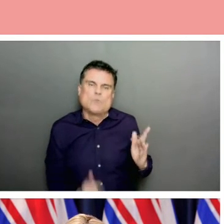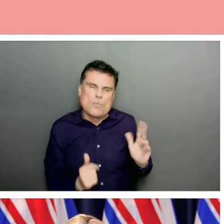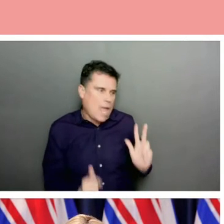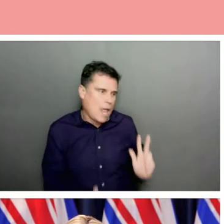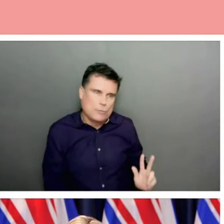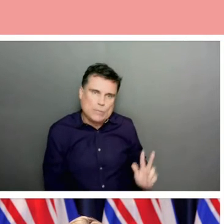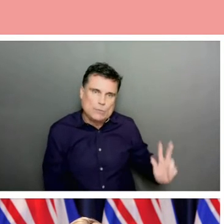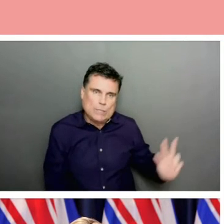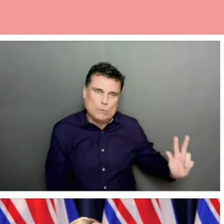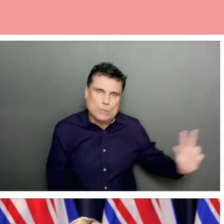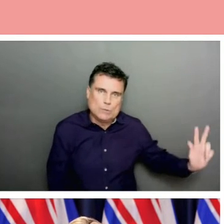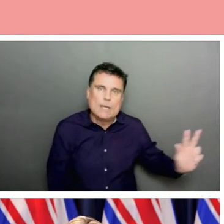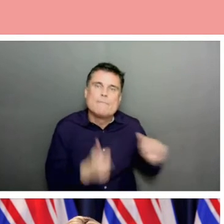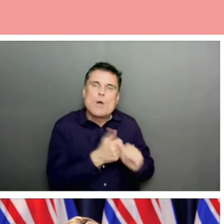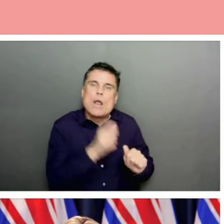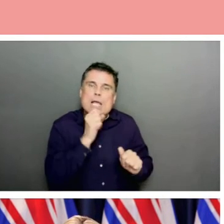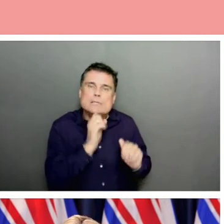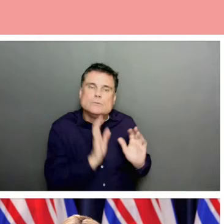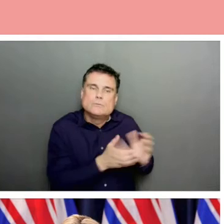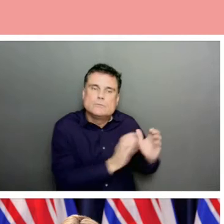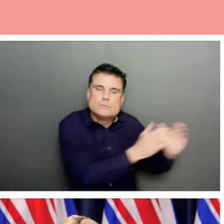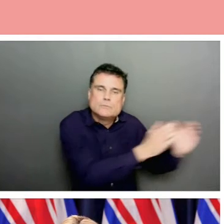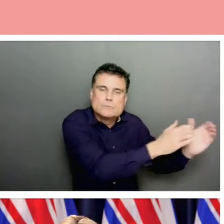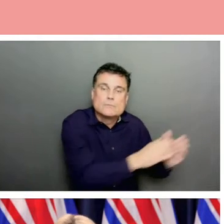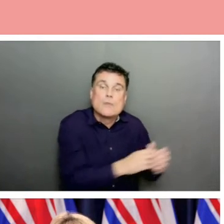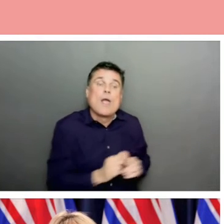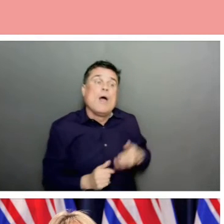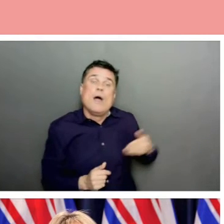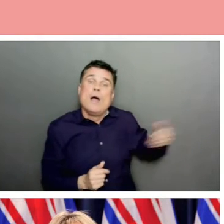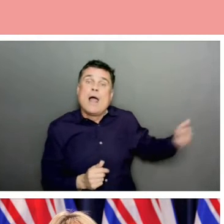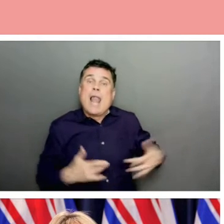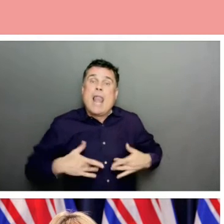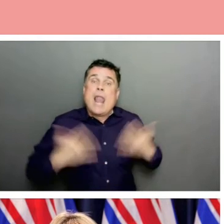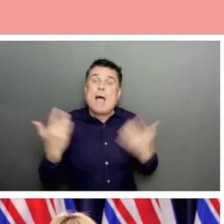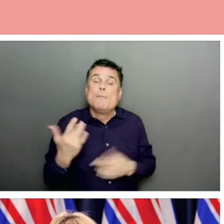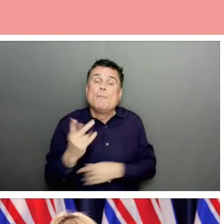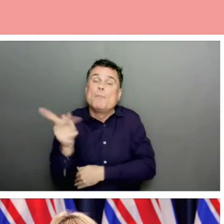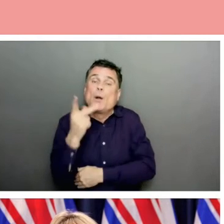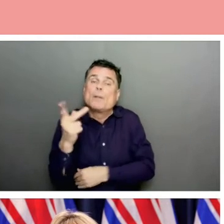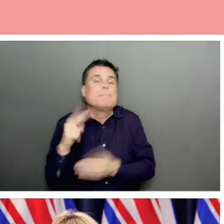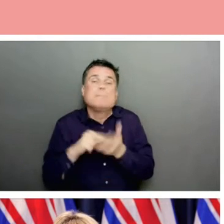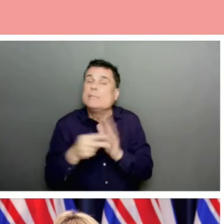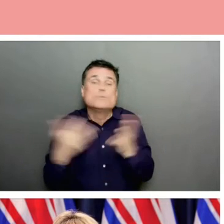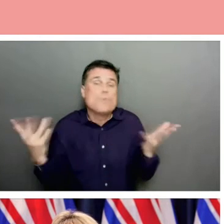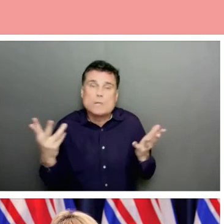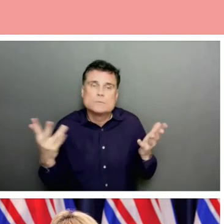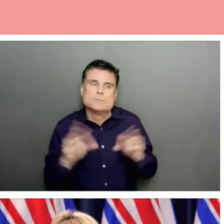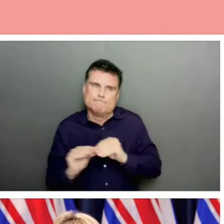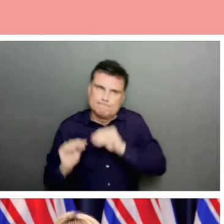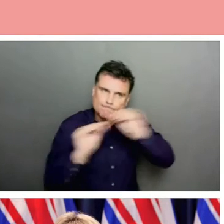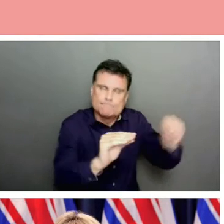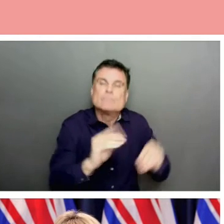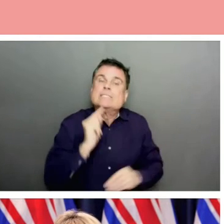We also see that people who are liquor likely to have severe illness to end up in